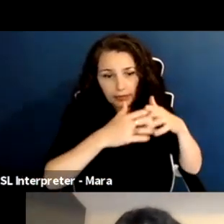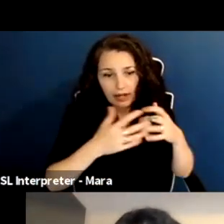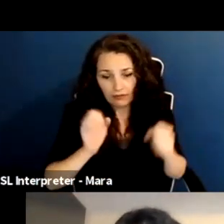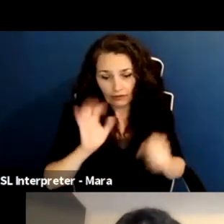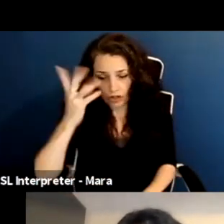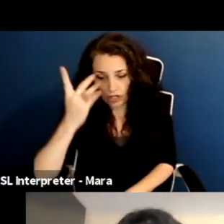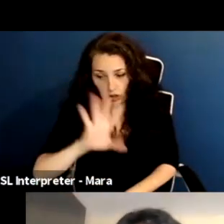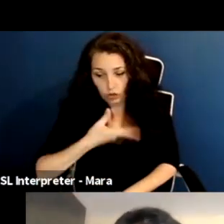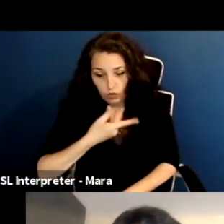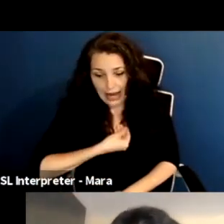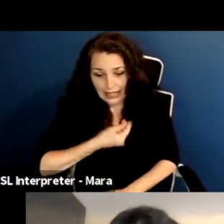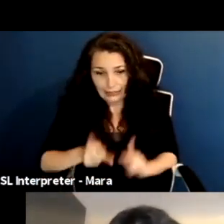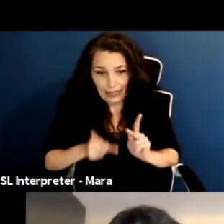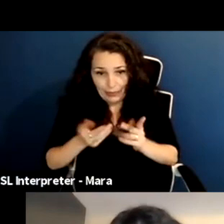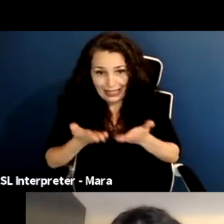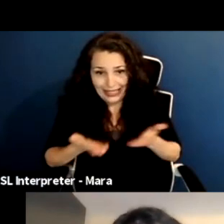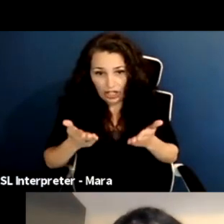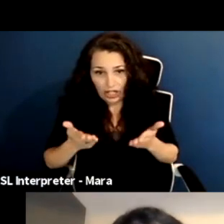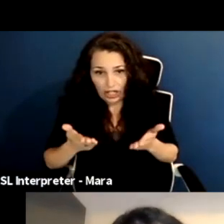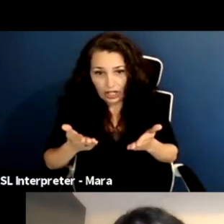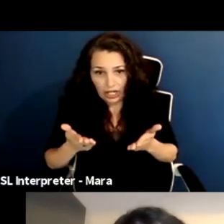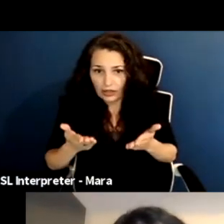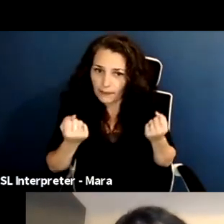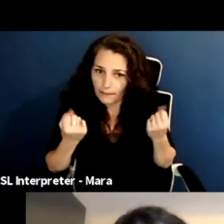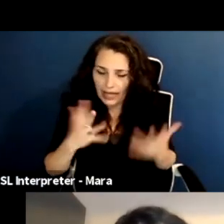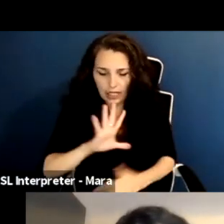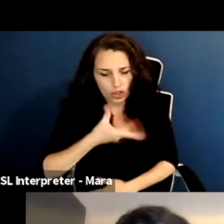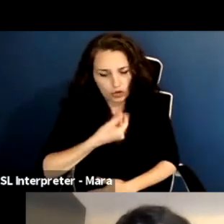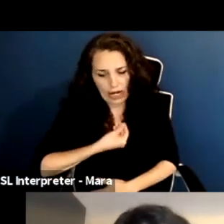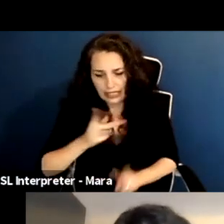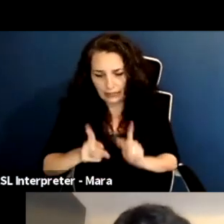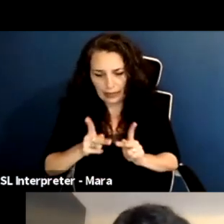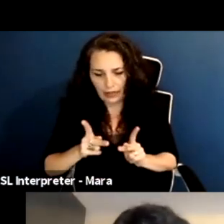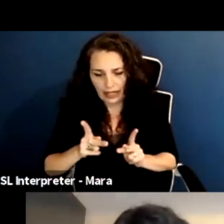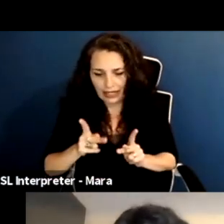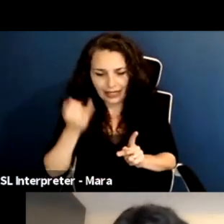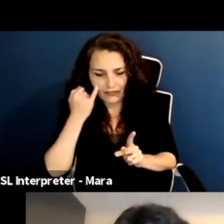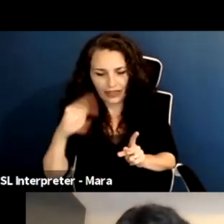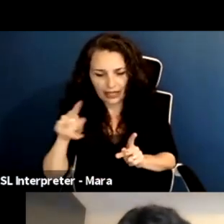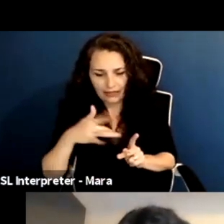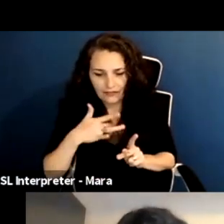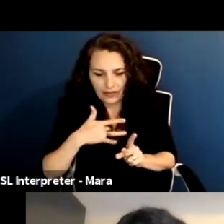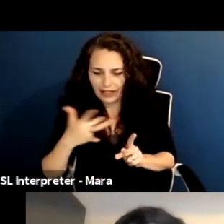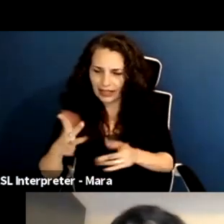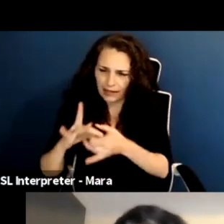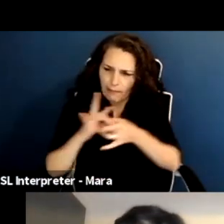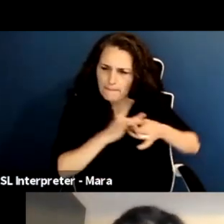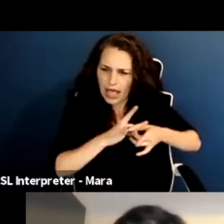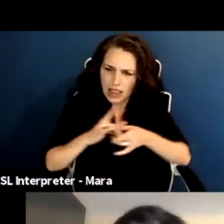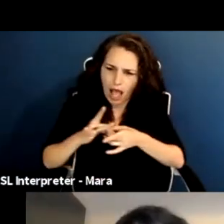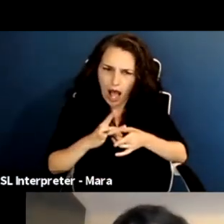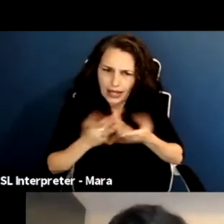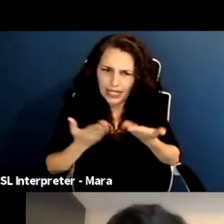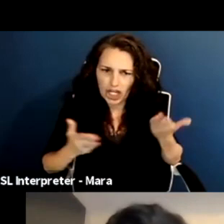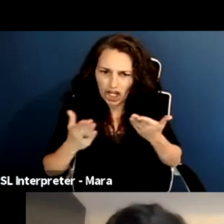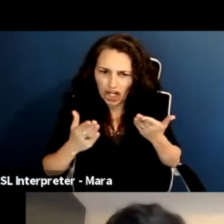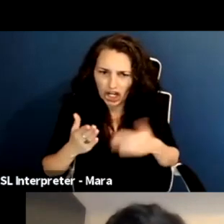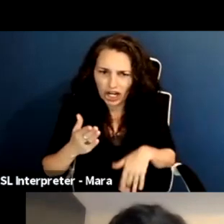to feel like they'd be long here. I think it's just phenomenal that we were selected in like,